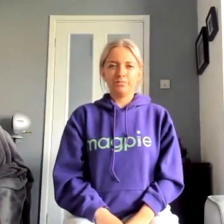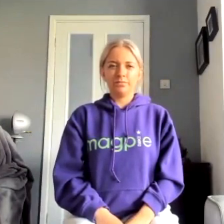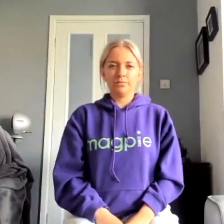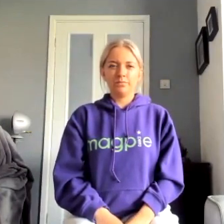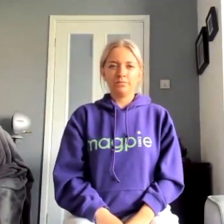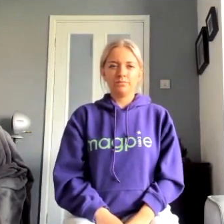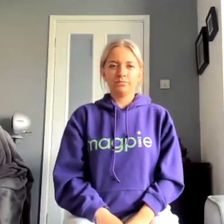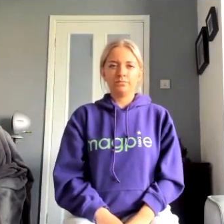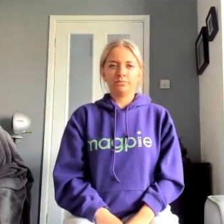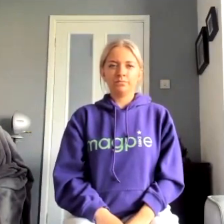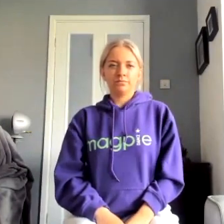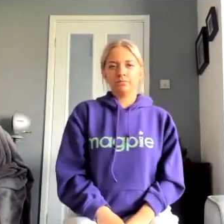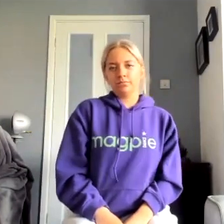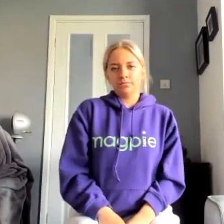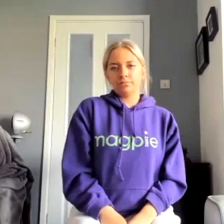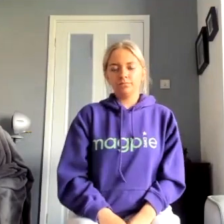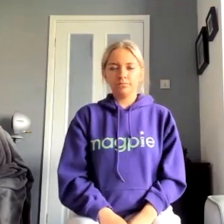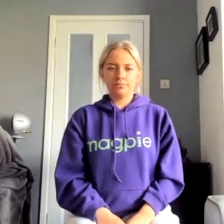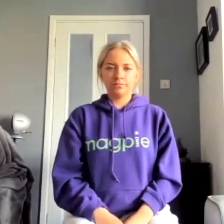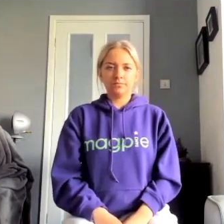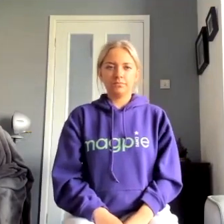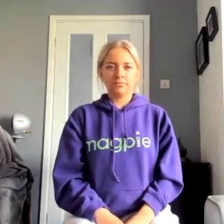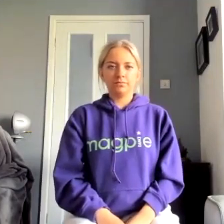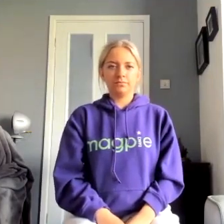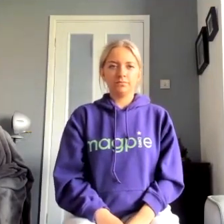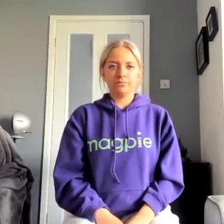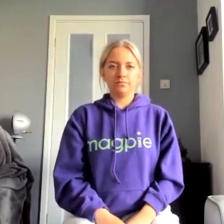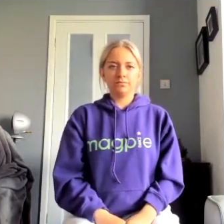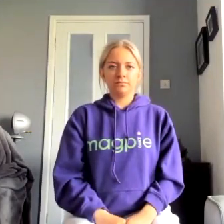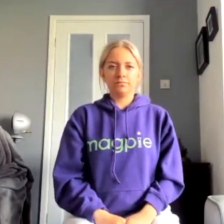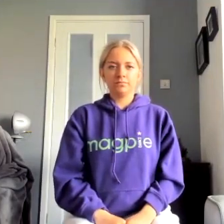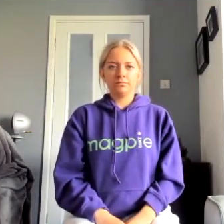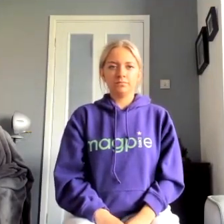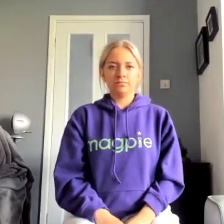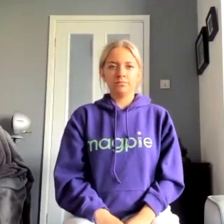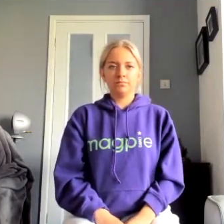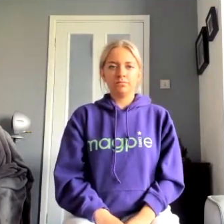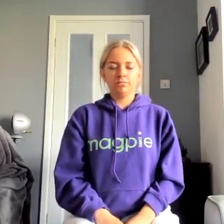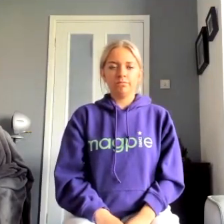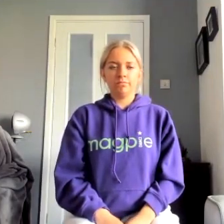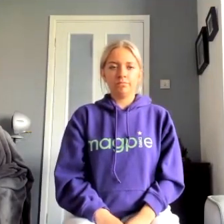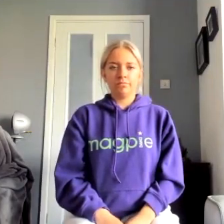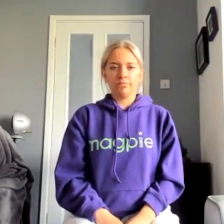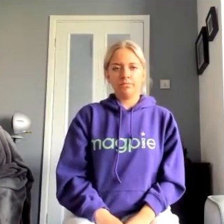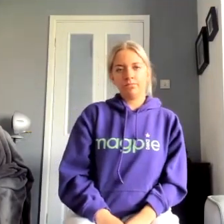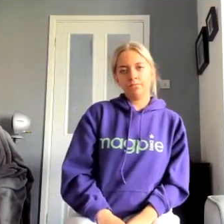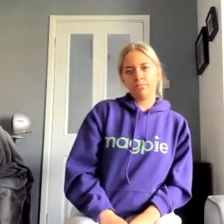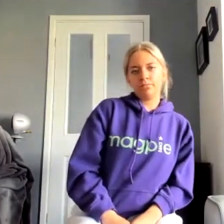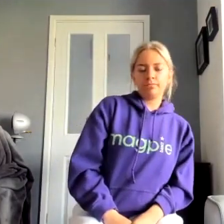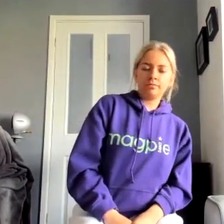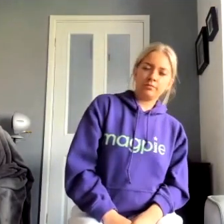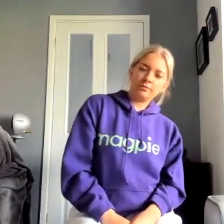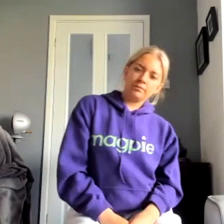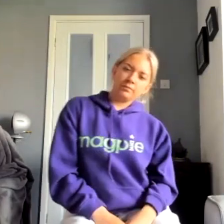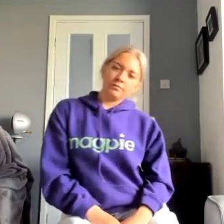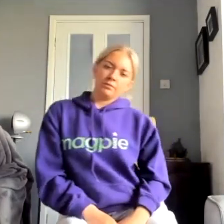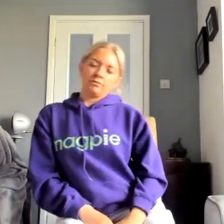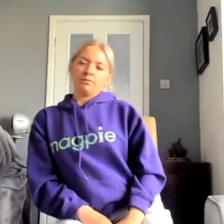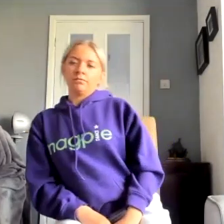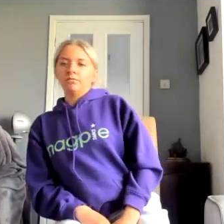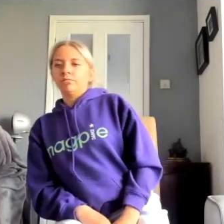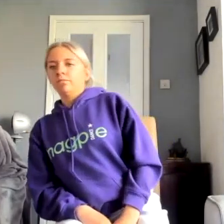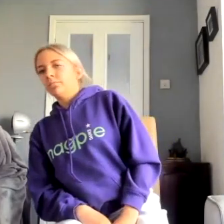after our shake move our miolos they do lots of sways and imagine you have this costume